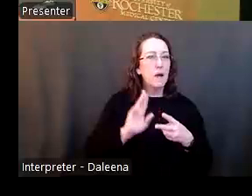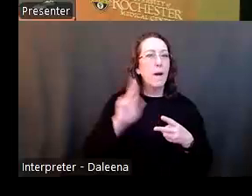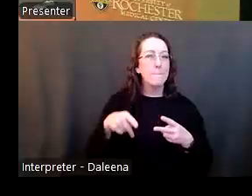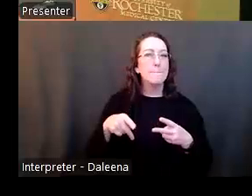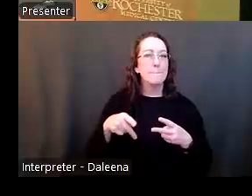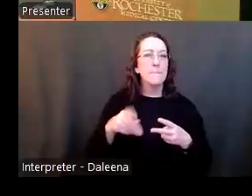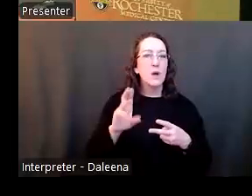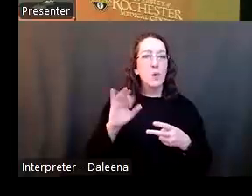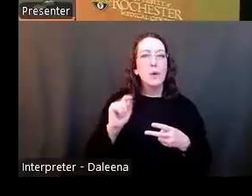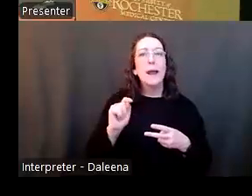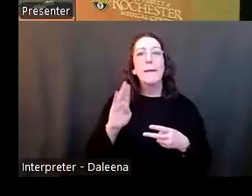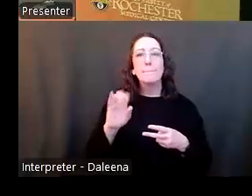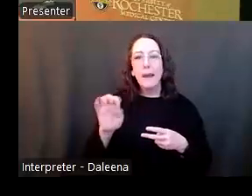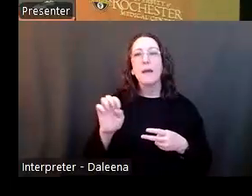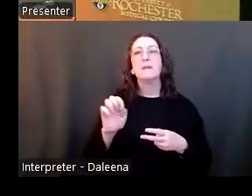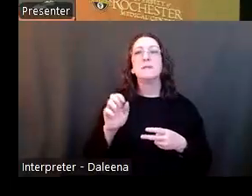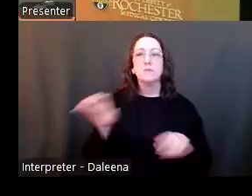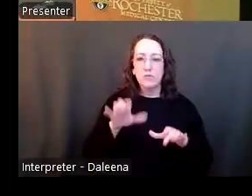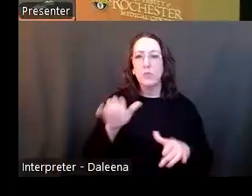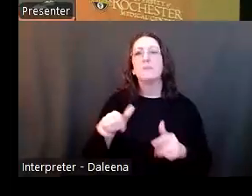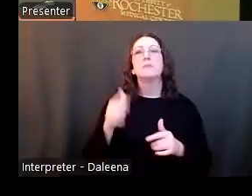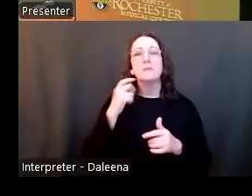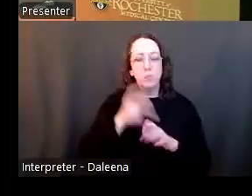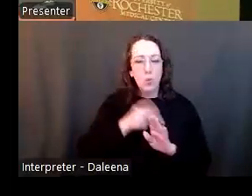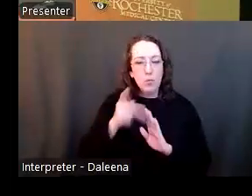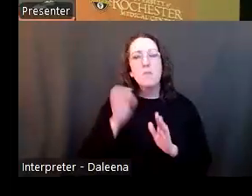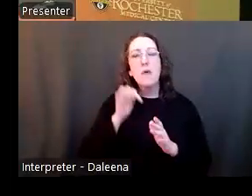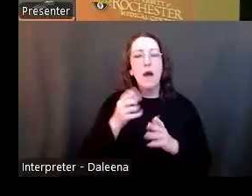program this exists across the hospital we have them on both of our inpatient units many people